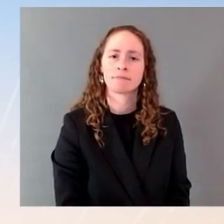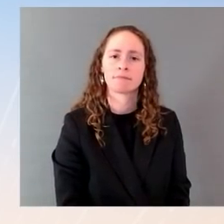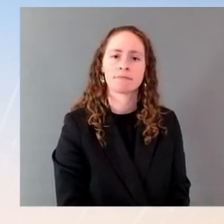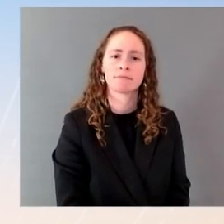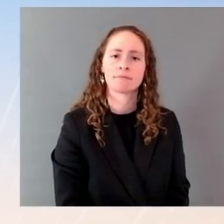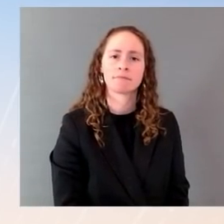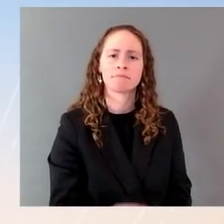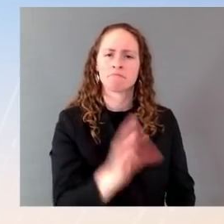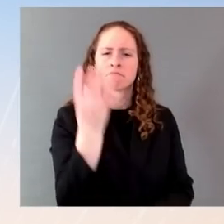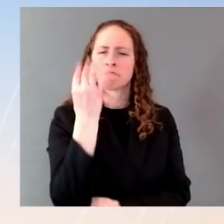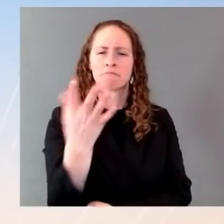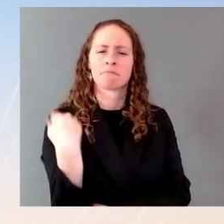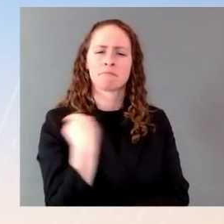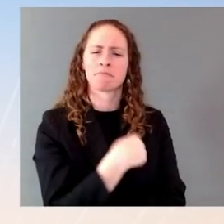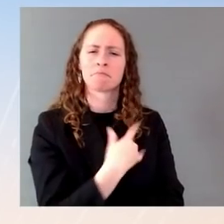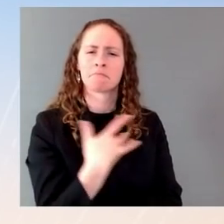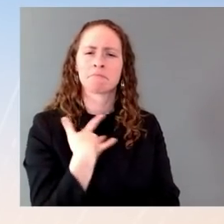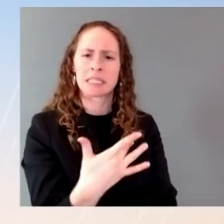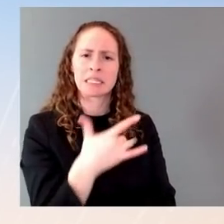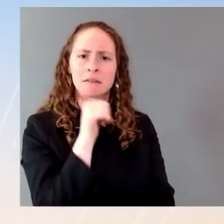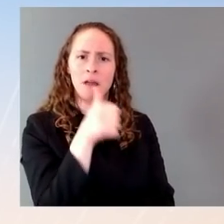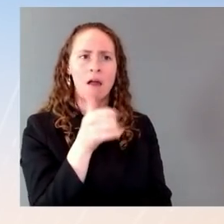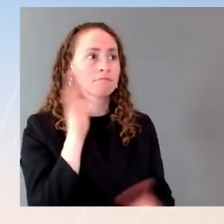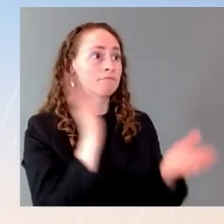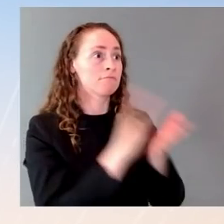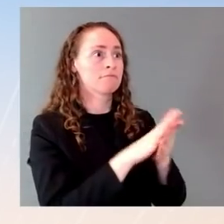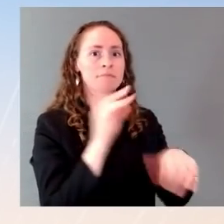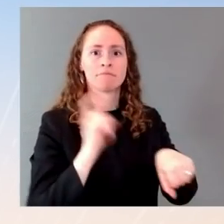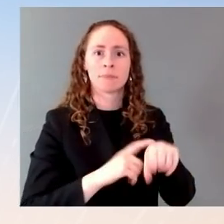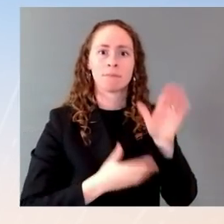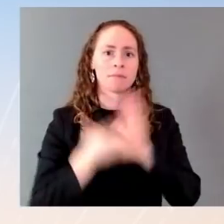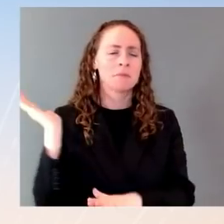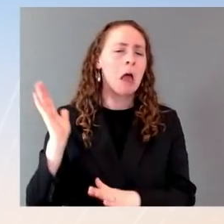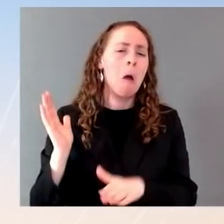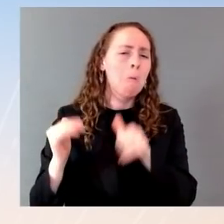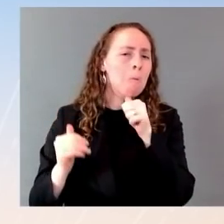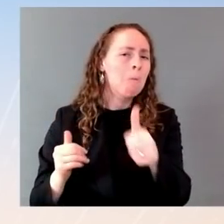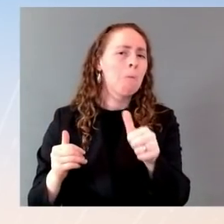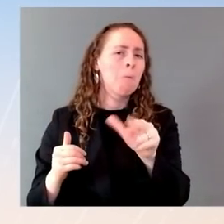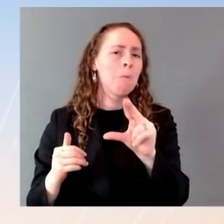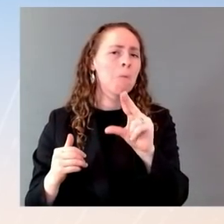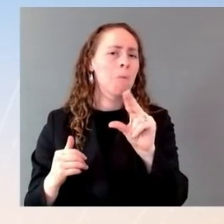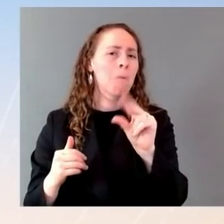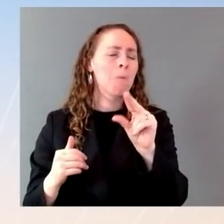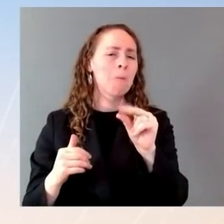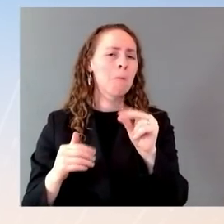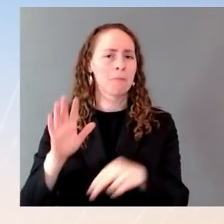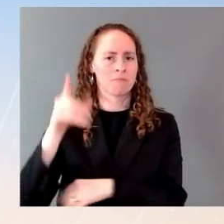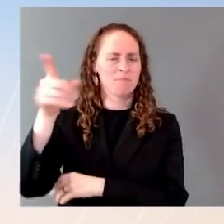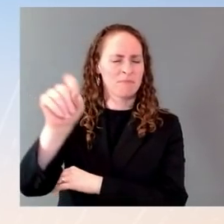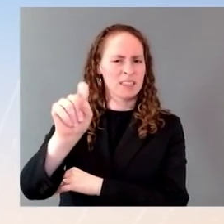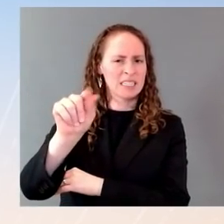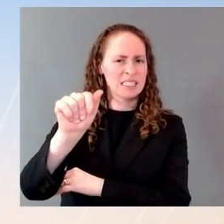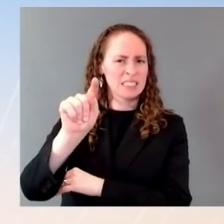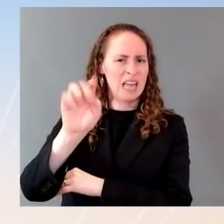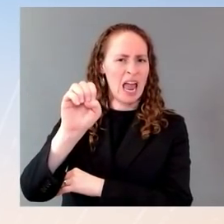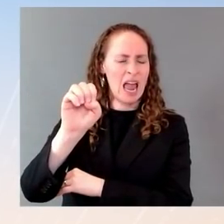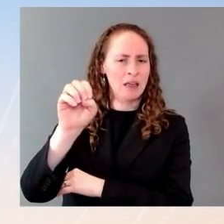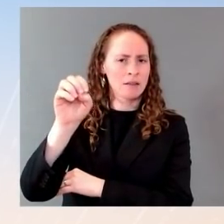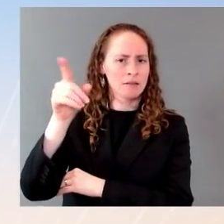the State Department issues a travel warning or a travel advisory. Obviously, our embassy would provide consular service. We're not even at that point right now.